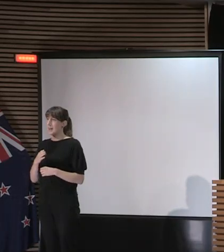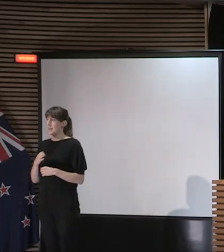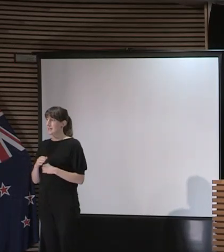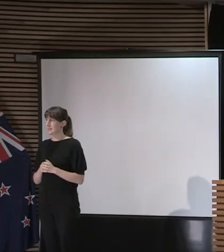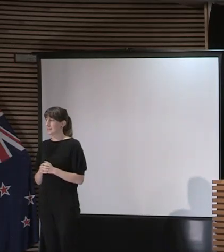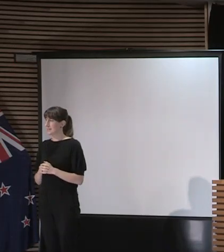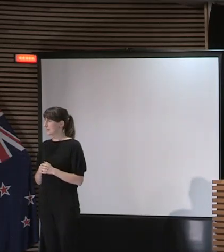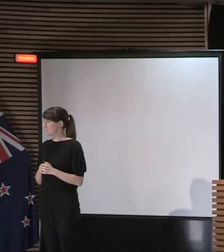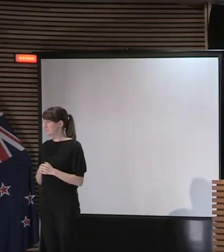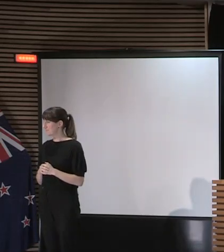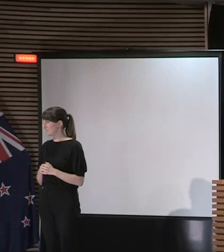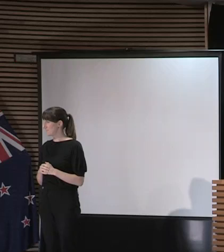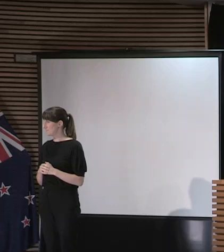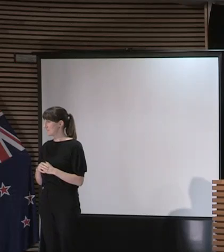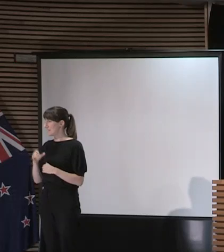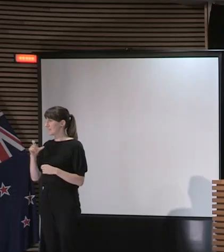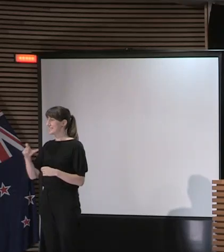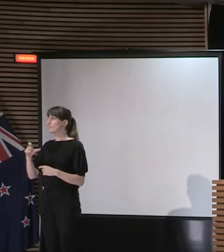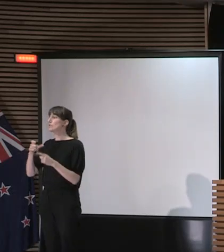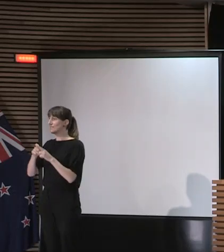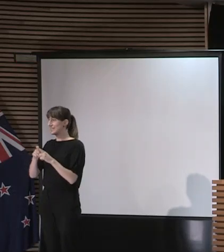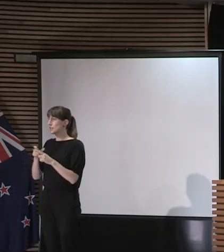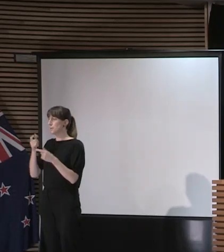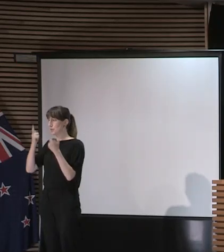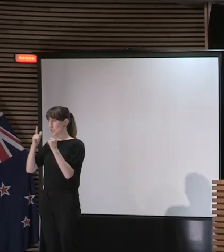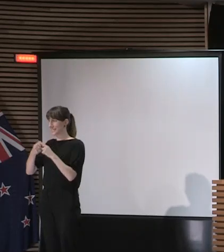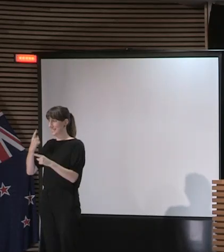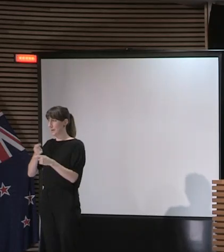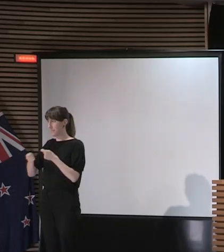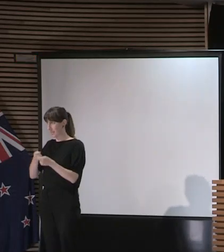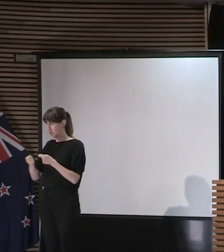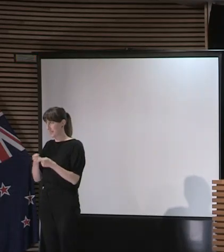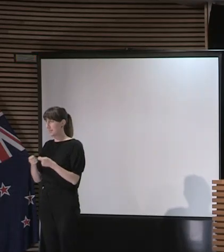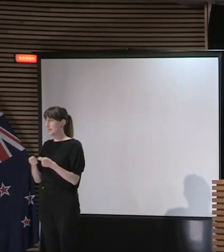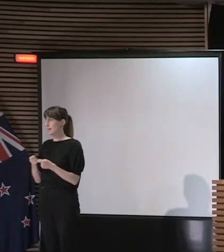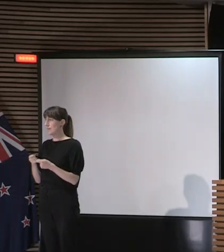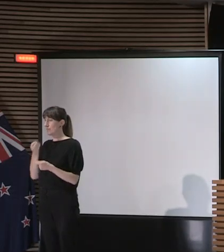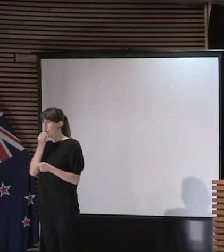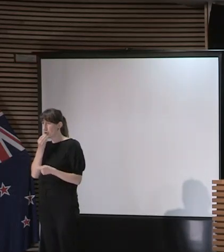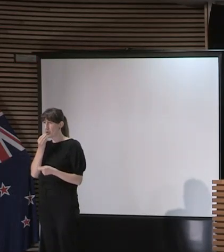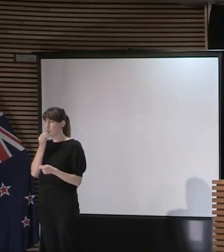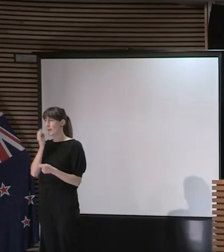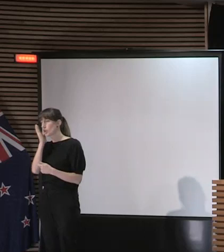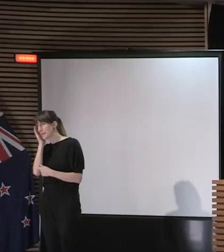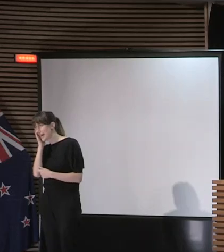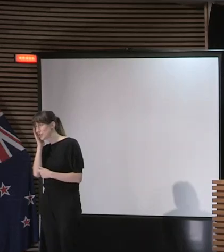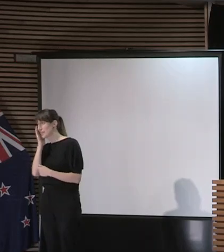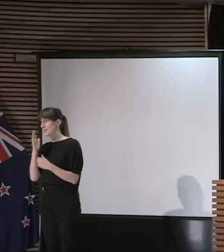that Cabinet made the decision to invest another $30 million